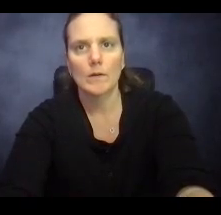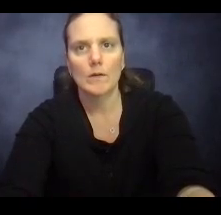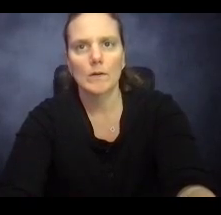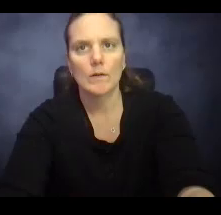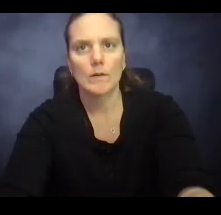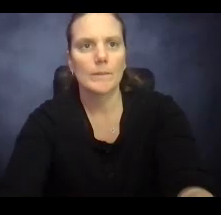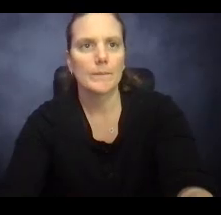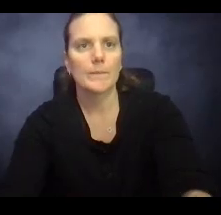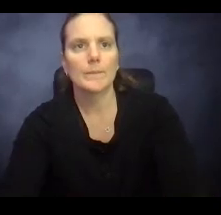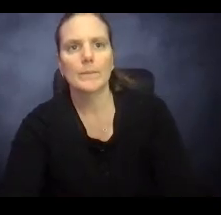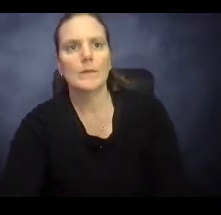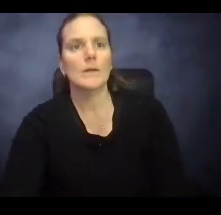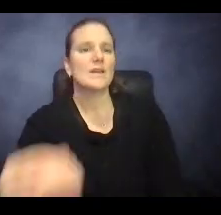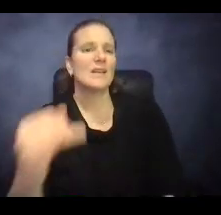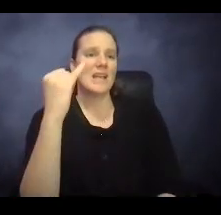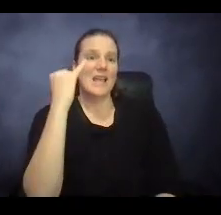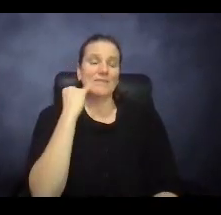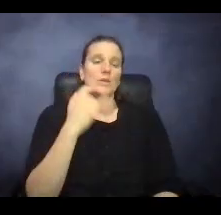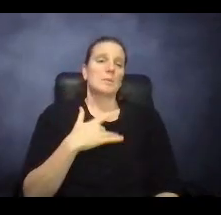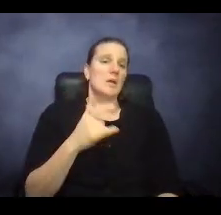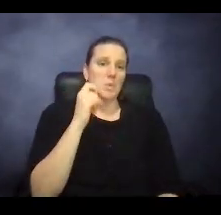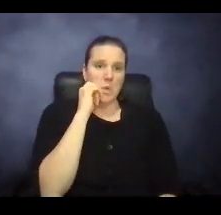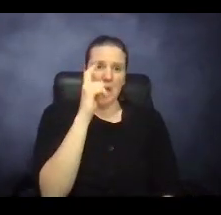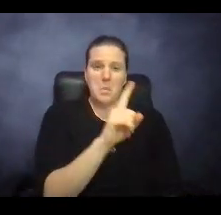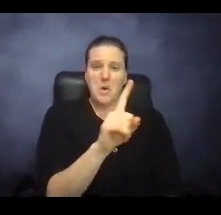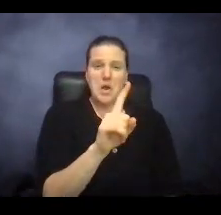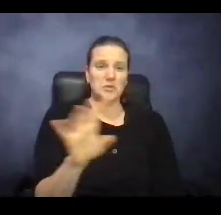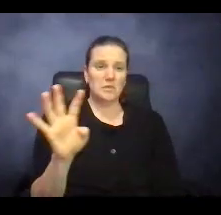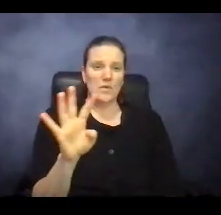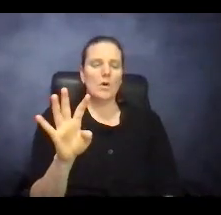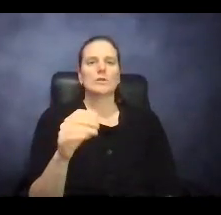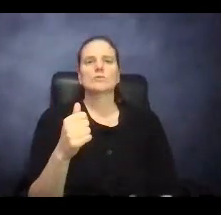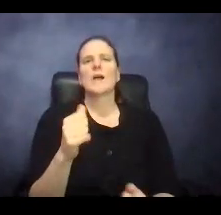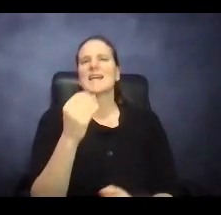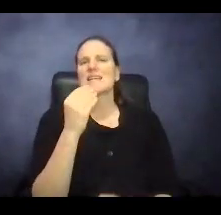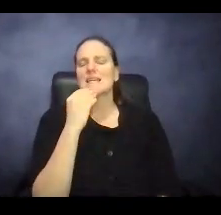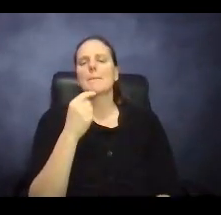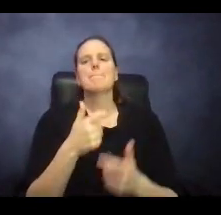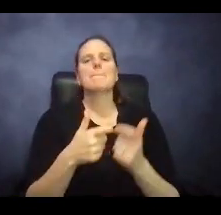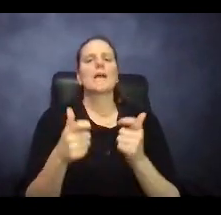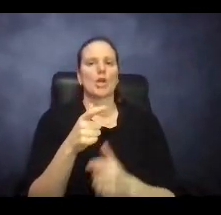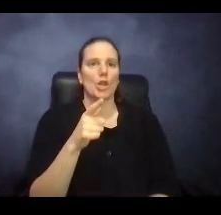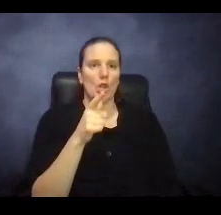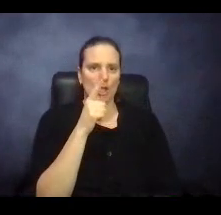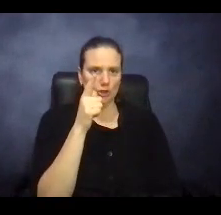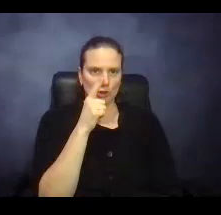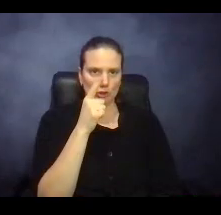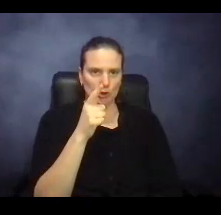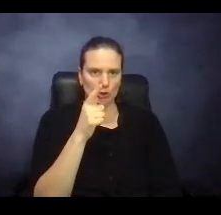between 1:00 AM and 4:00 AM, try eating a bigger lunch with higher protein content and see if that helps you with your nighttime waking